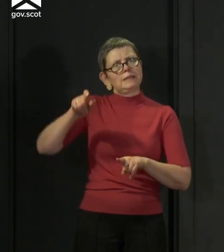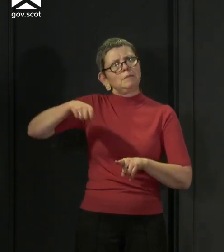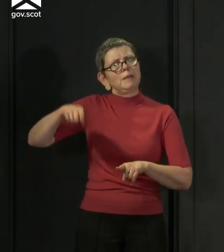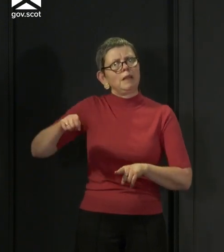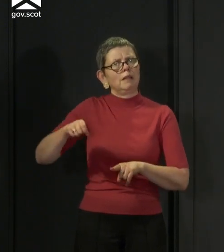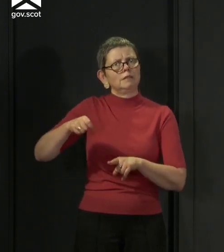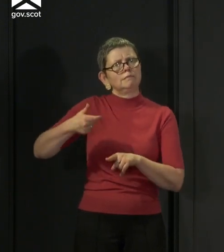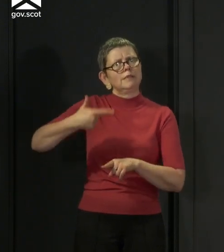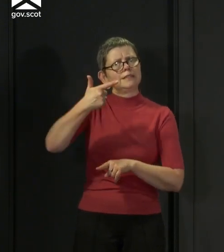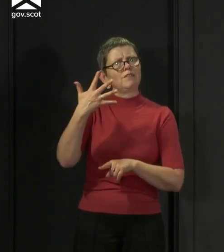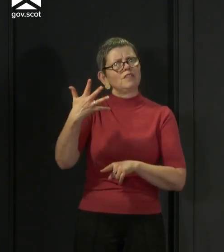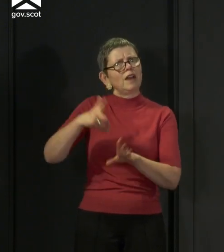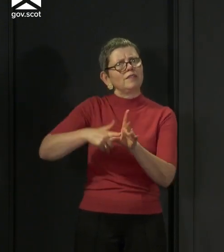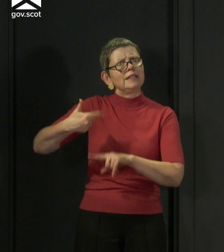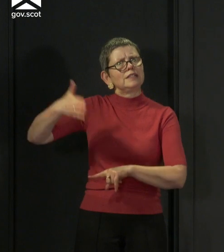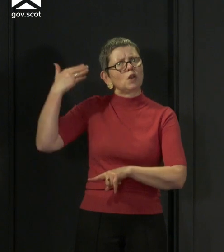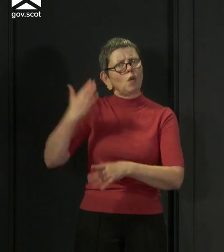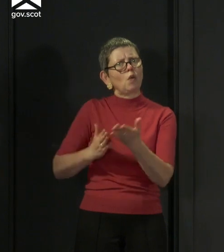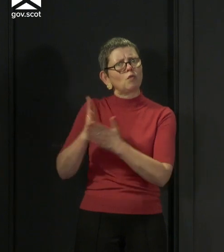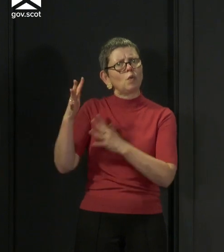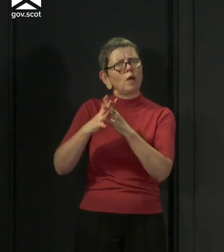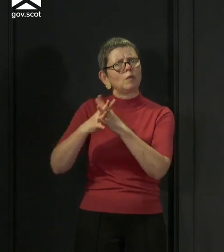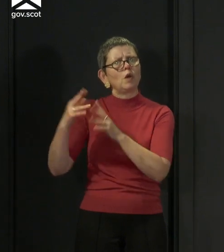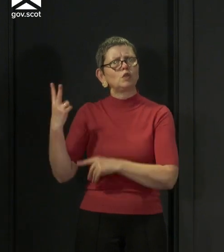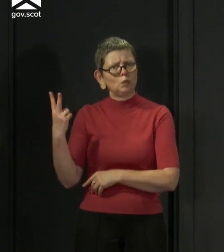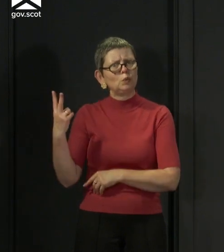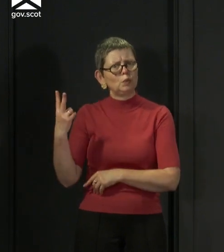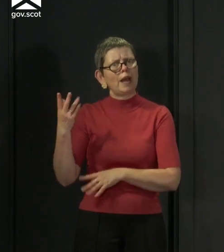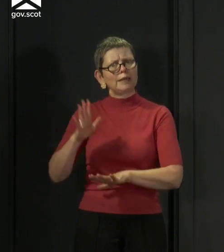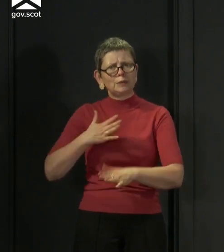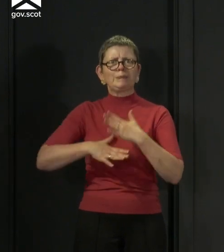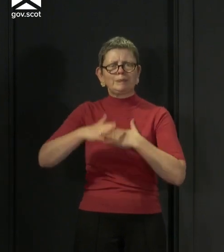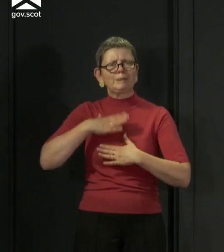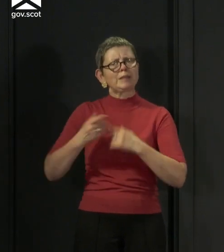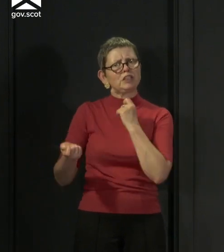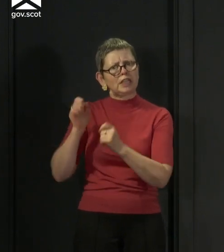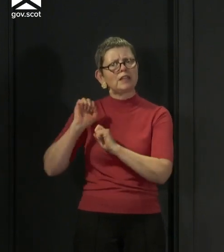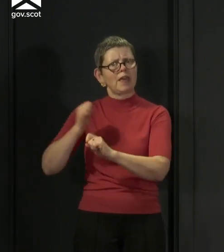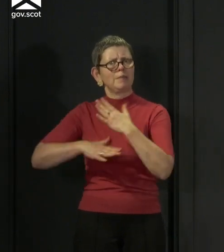So I want to thank all of you for making the sacrifices you are making and doing the right